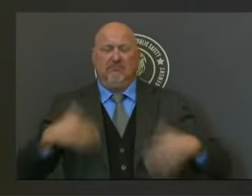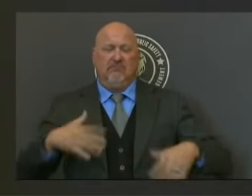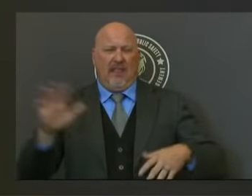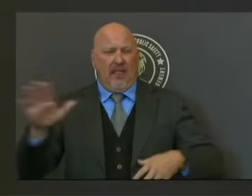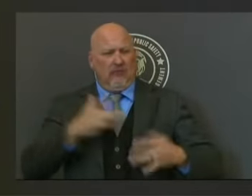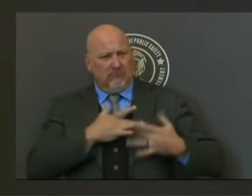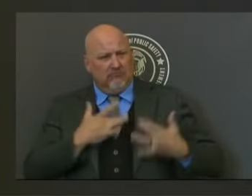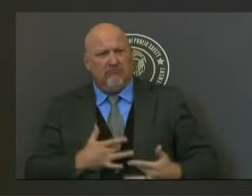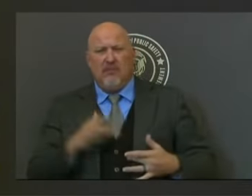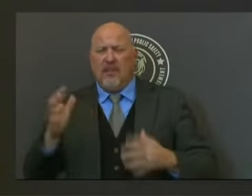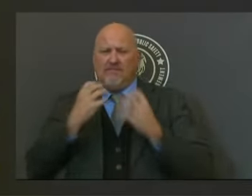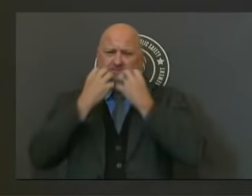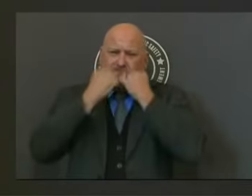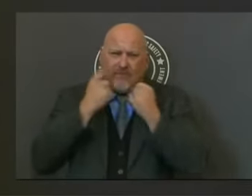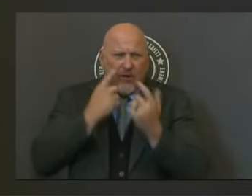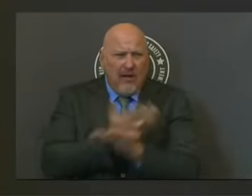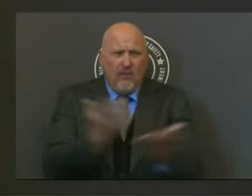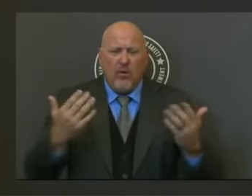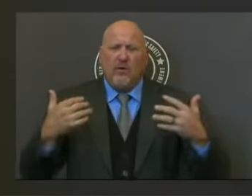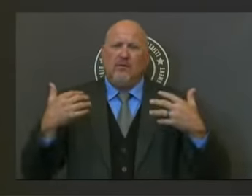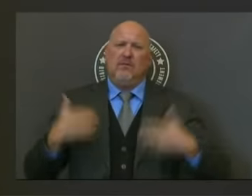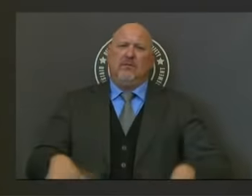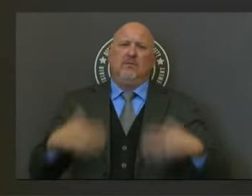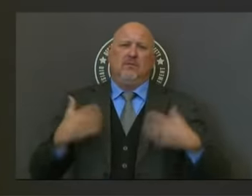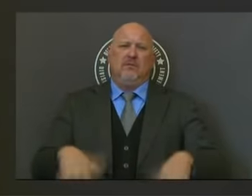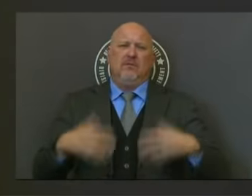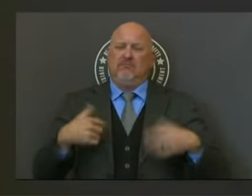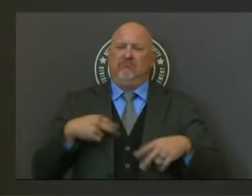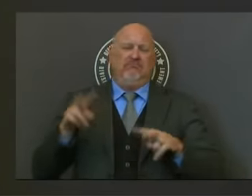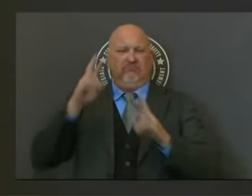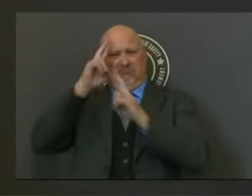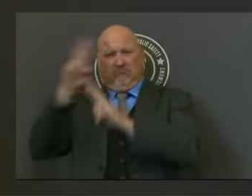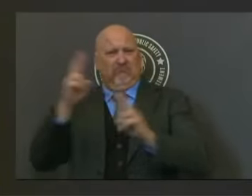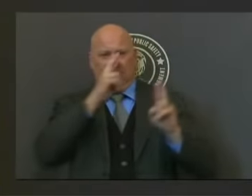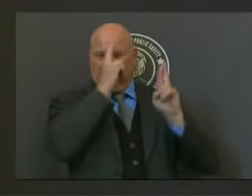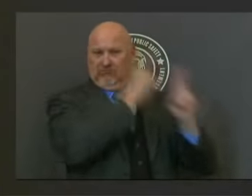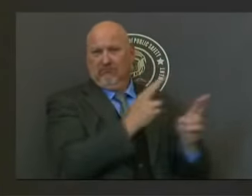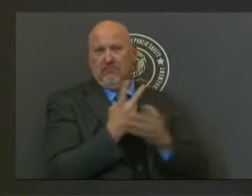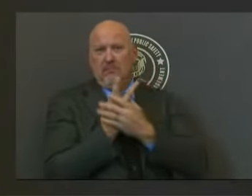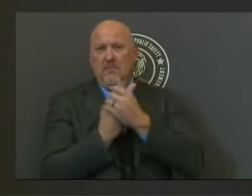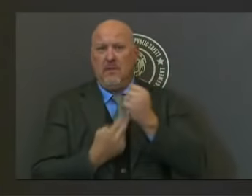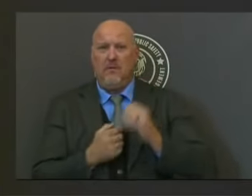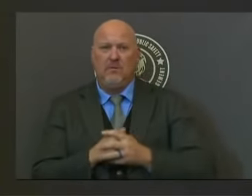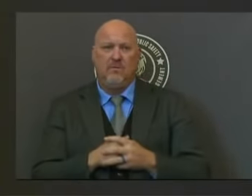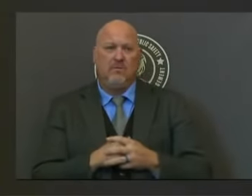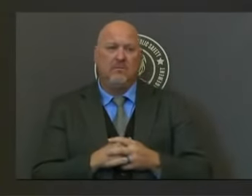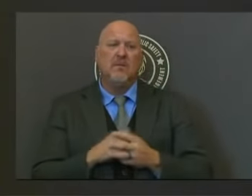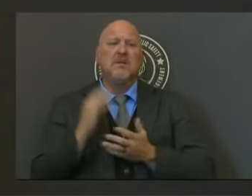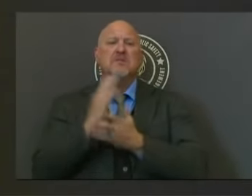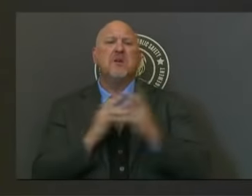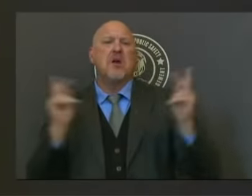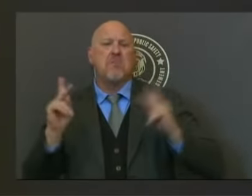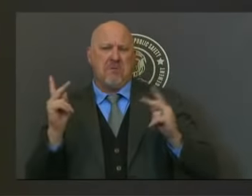these two mmhm the I. S. I. I know some